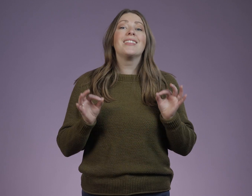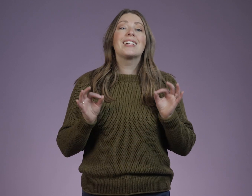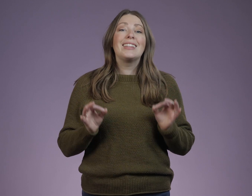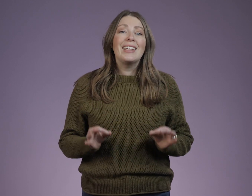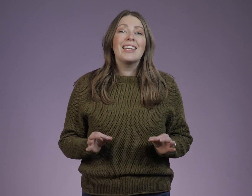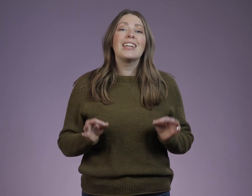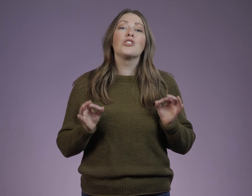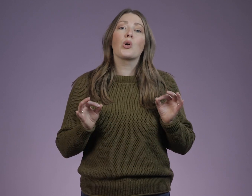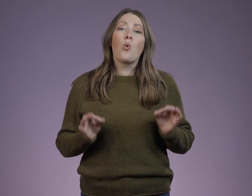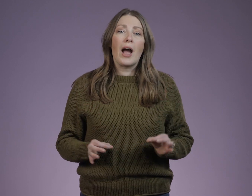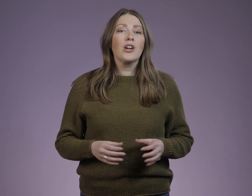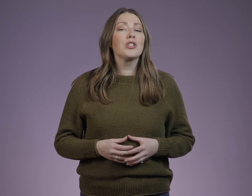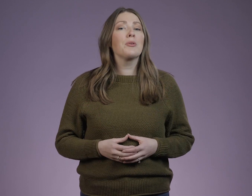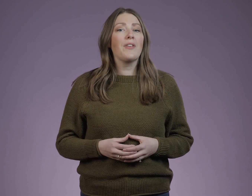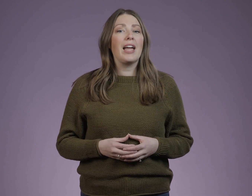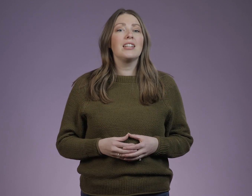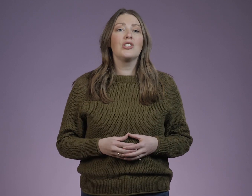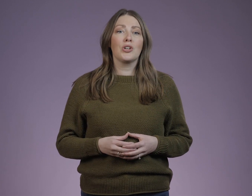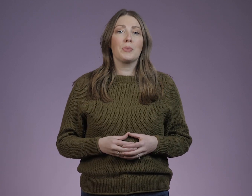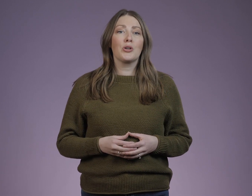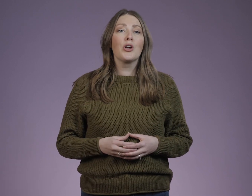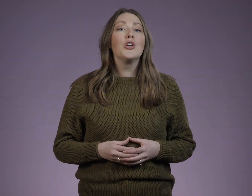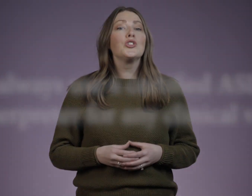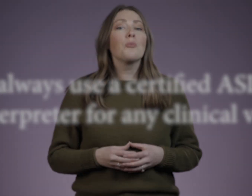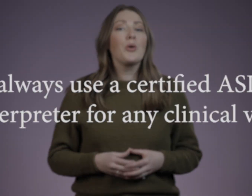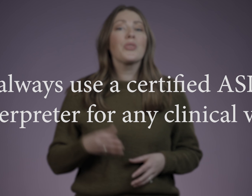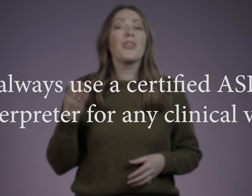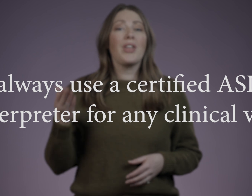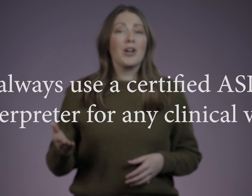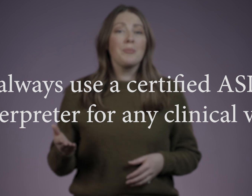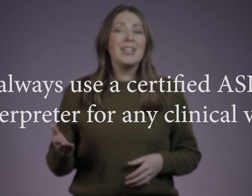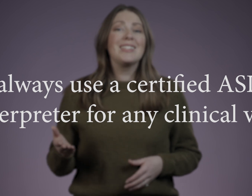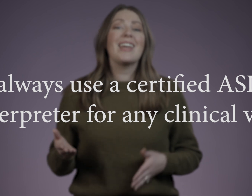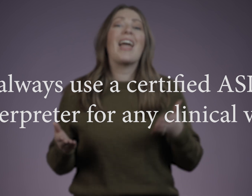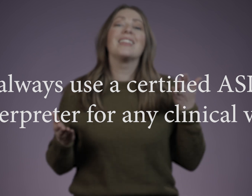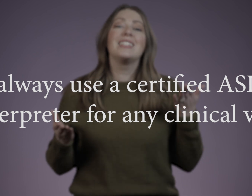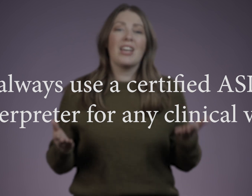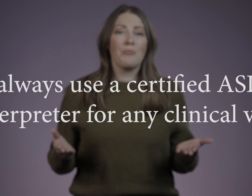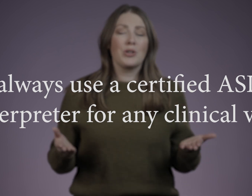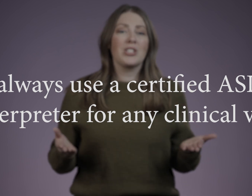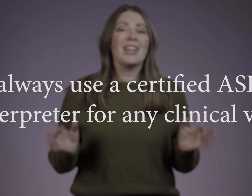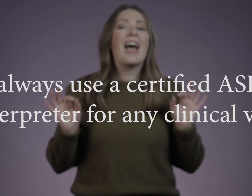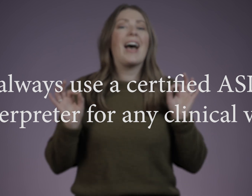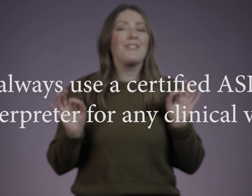the clinic is required to provide an interpreter, so both the therapist and the deaf person have